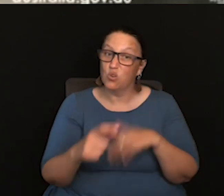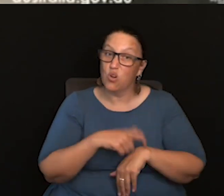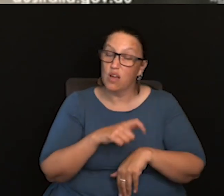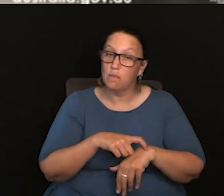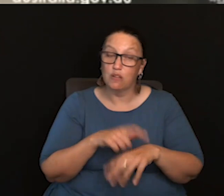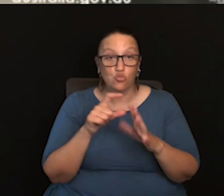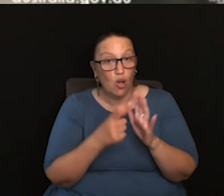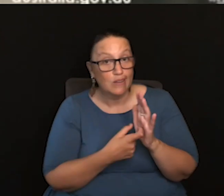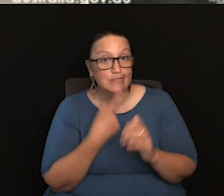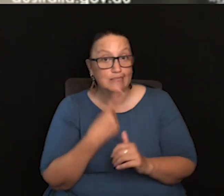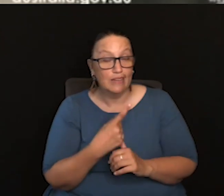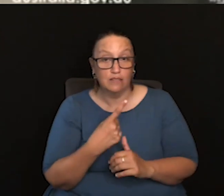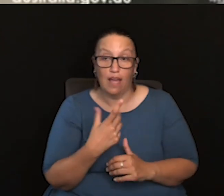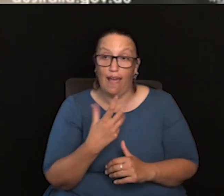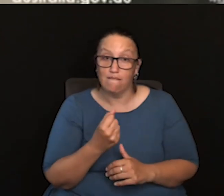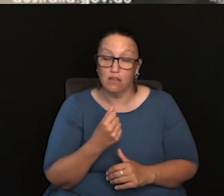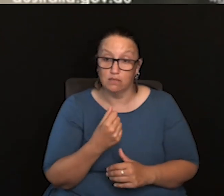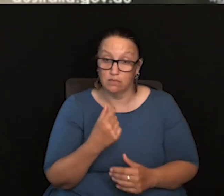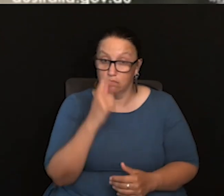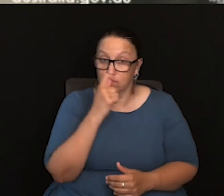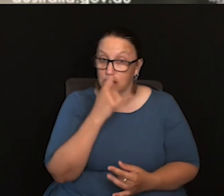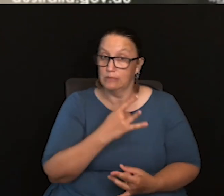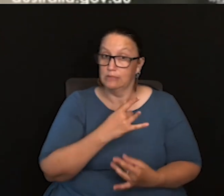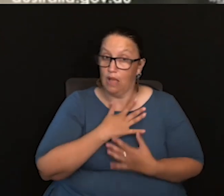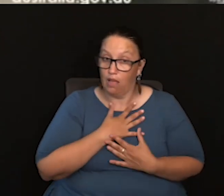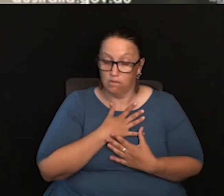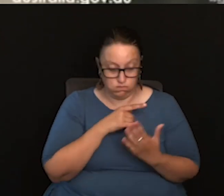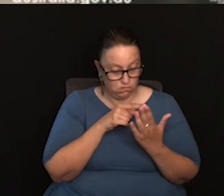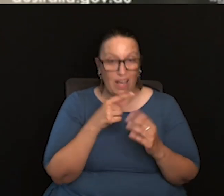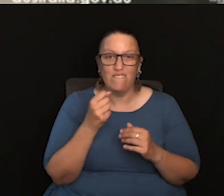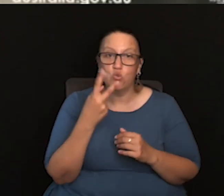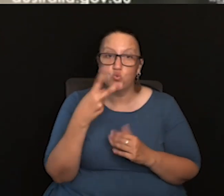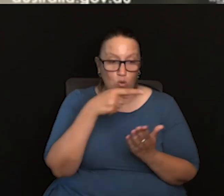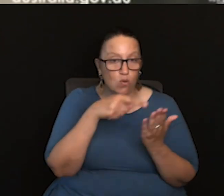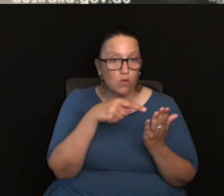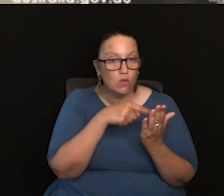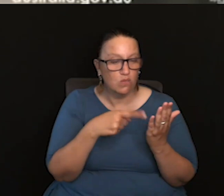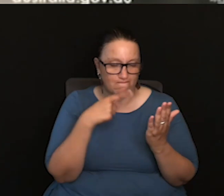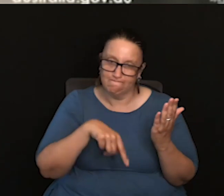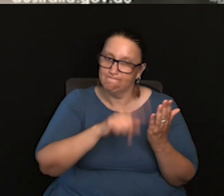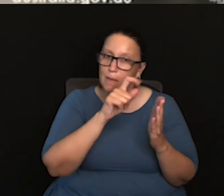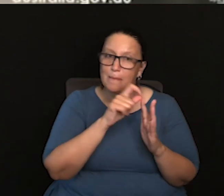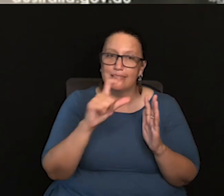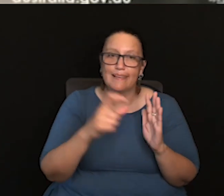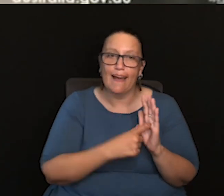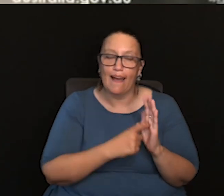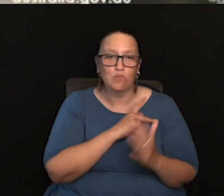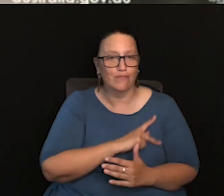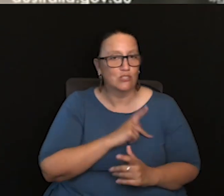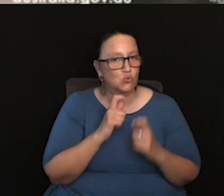Obviously things change when there were interstate border requirements for travel to Queensland involving PCR which, during the course of December,